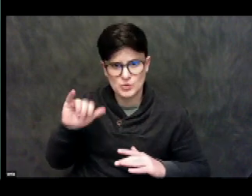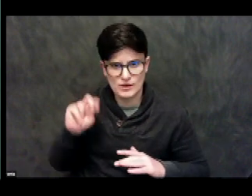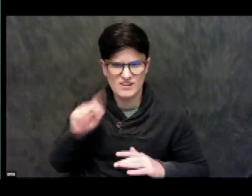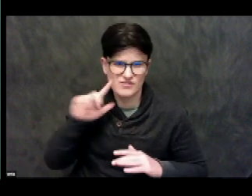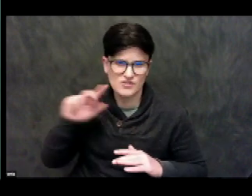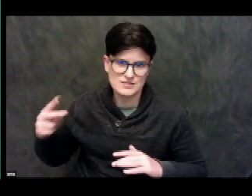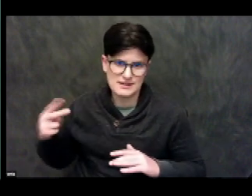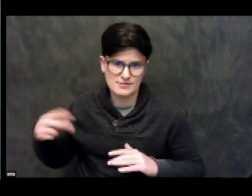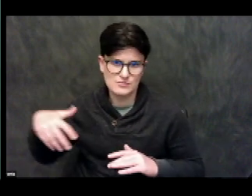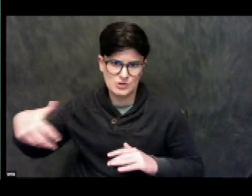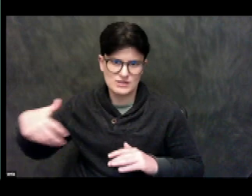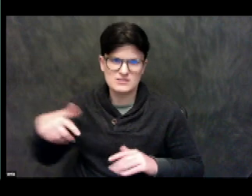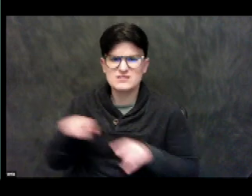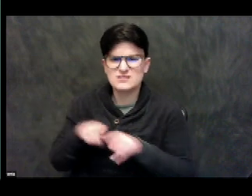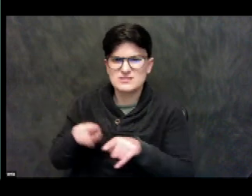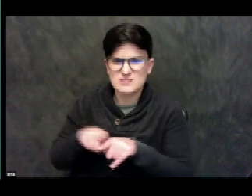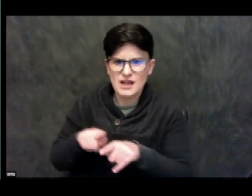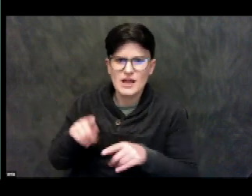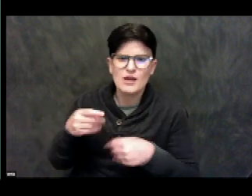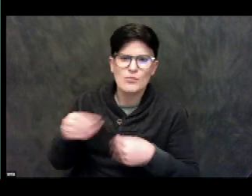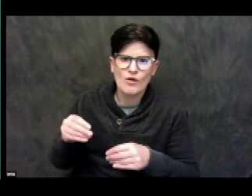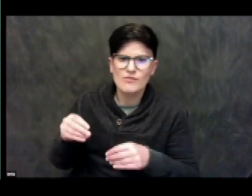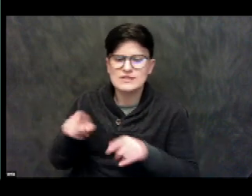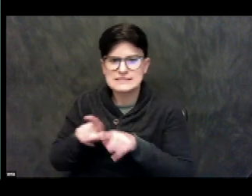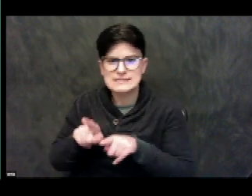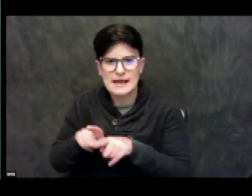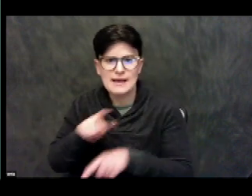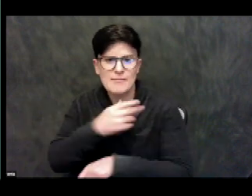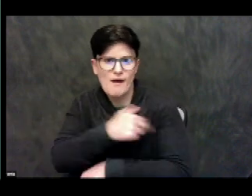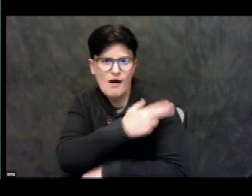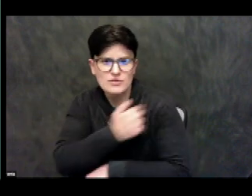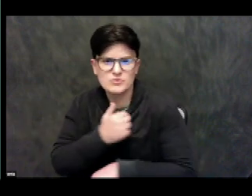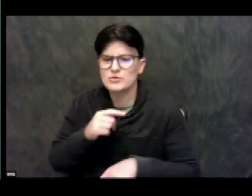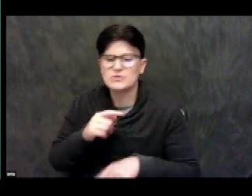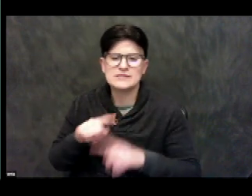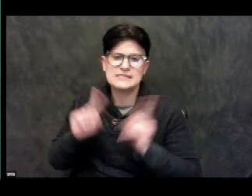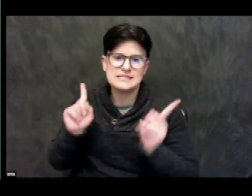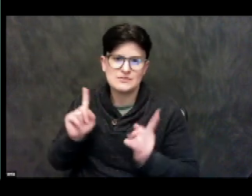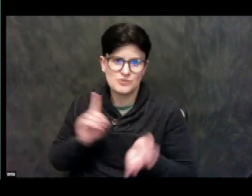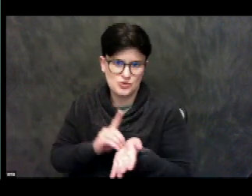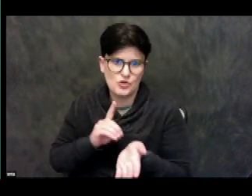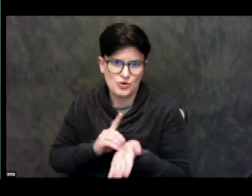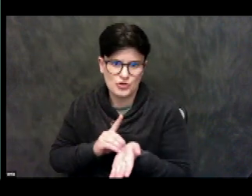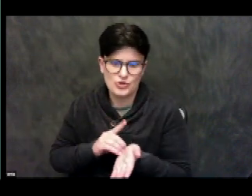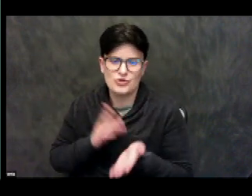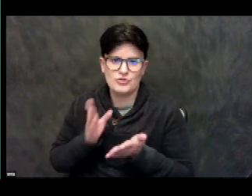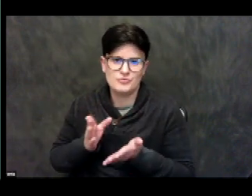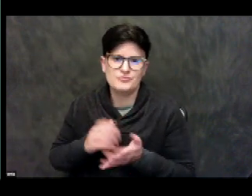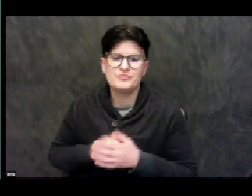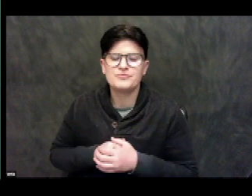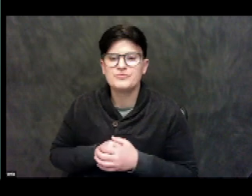just a different Dr. for the whole pregnancy, because of the respiratory distress,